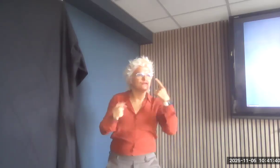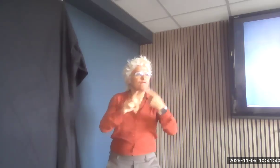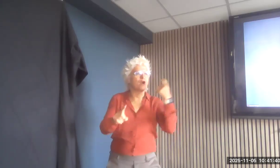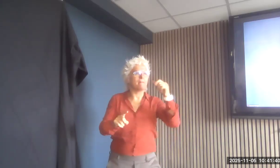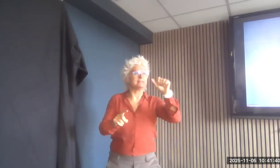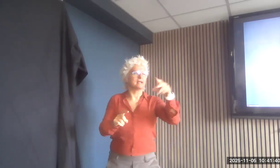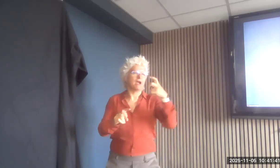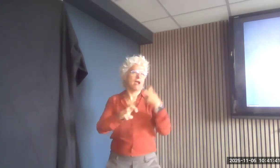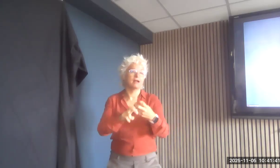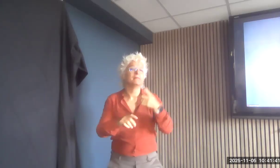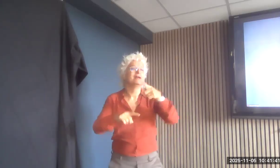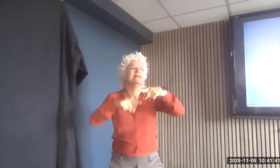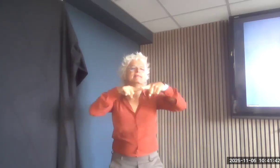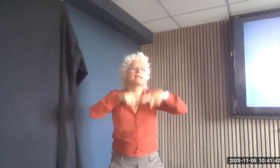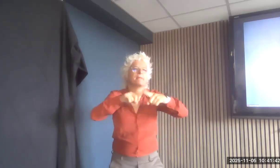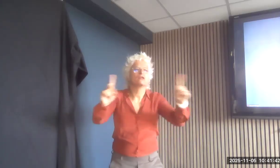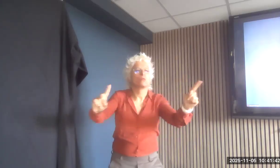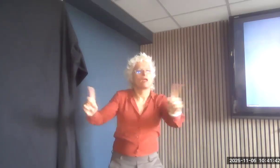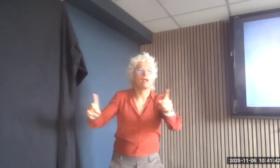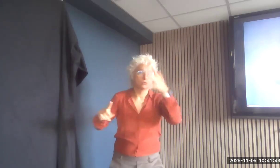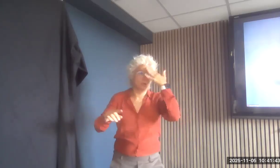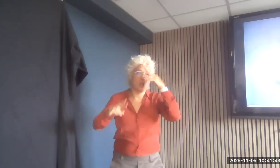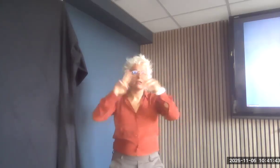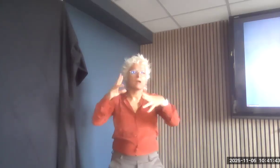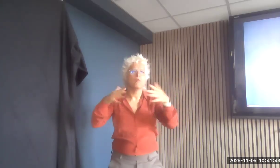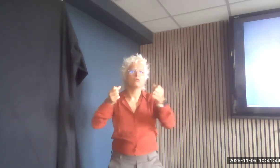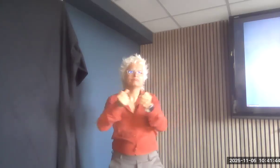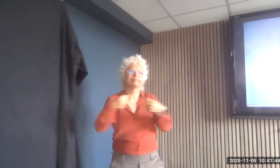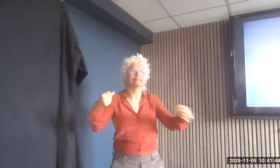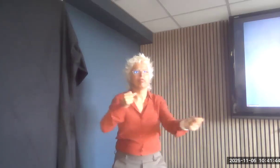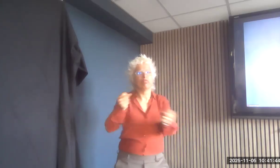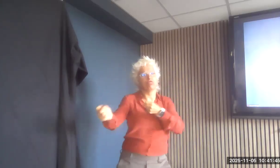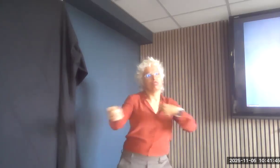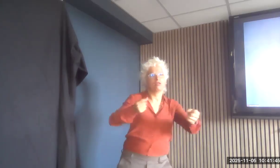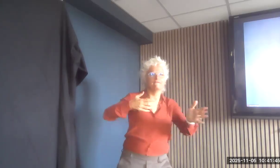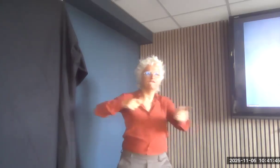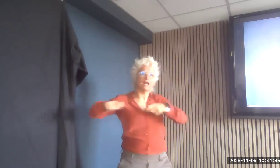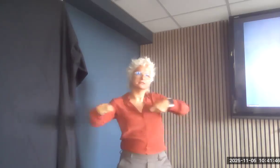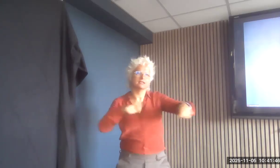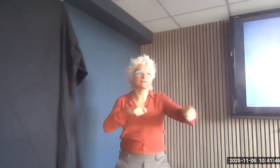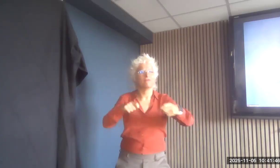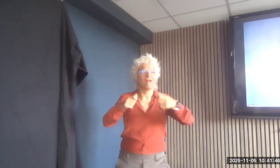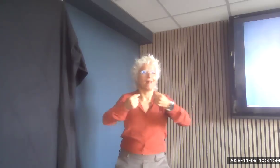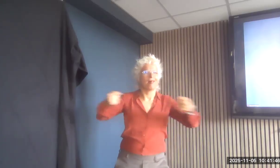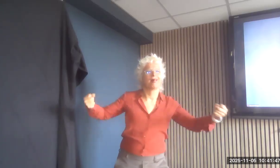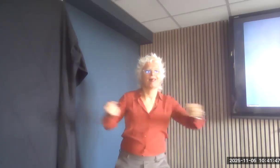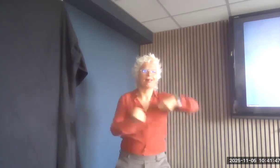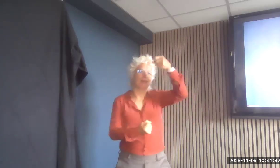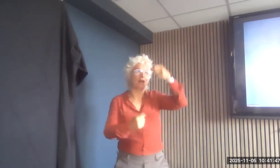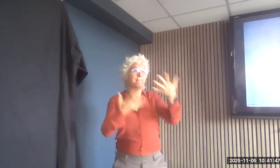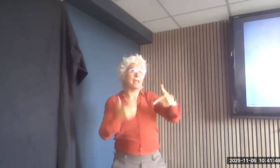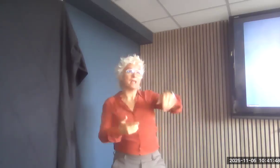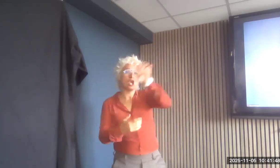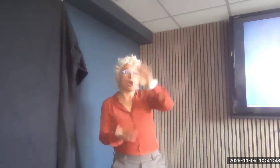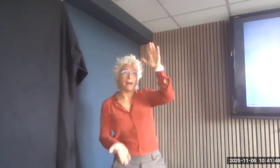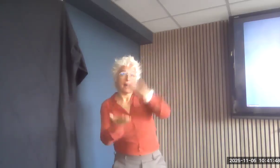about the percentage of ASL signed and International Sign, because it depends so much. We know that International Sign isn't one set of lexicon.